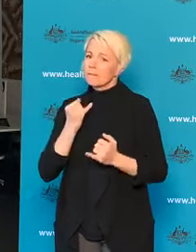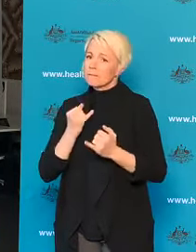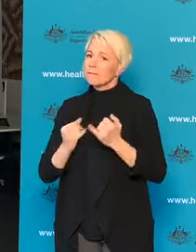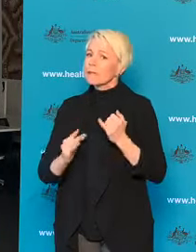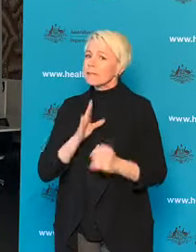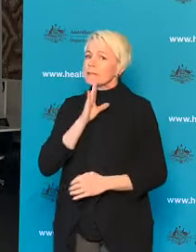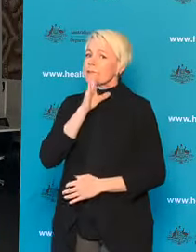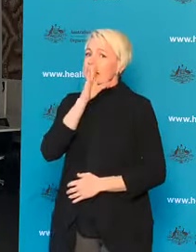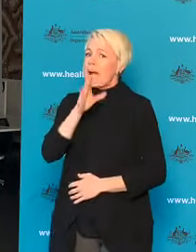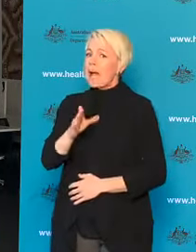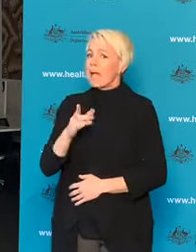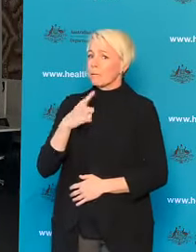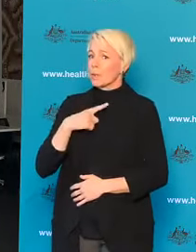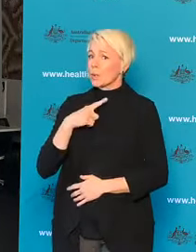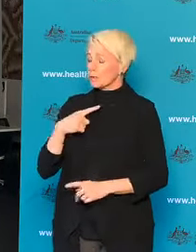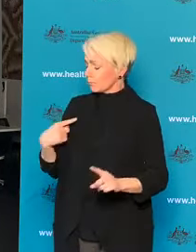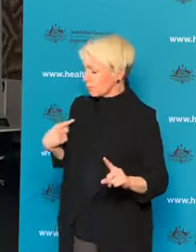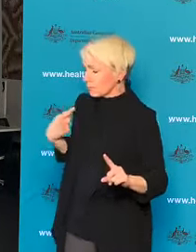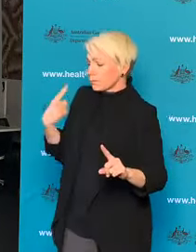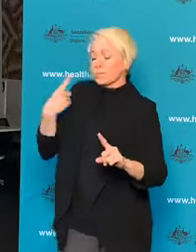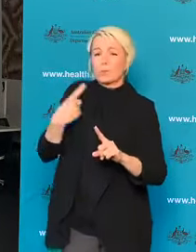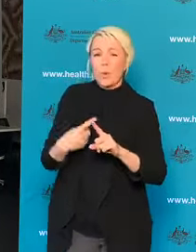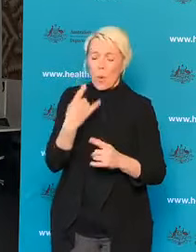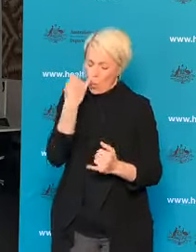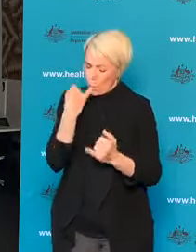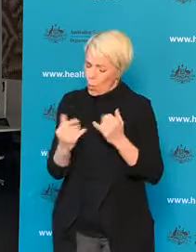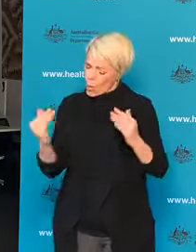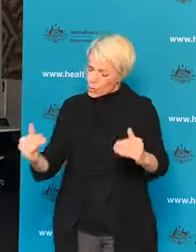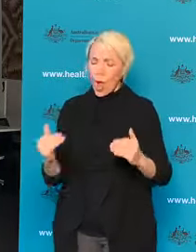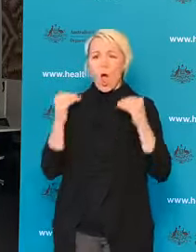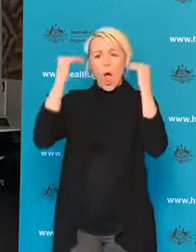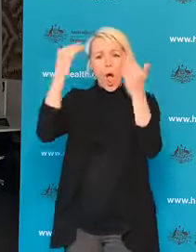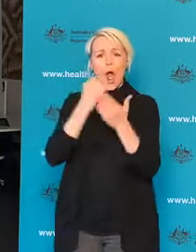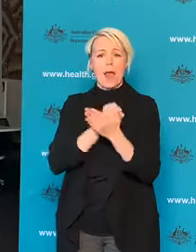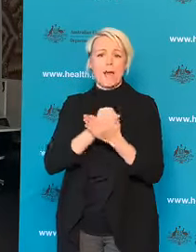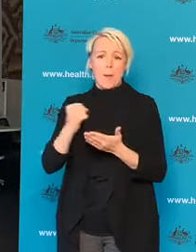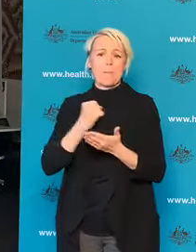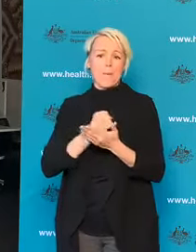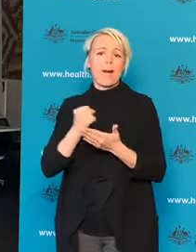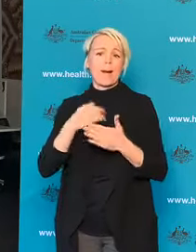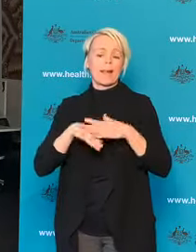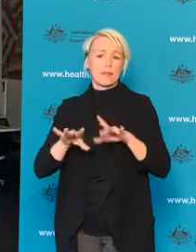number of deaths in a single day to COVID-19 in our country